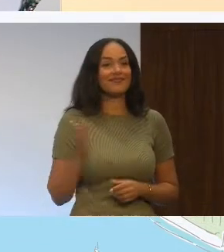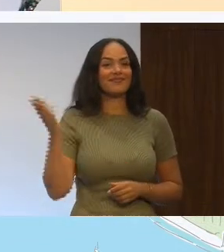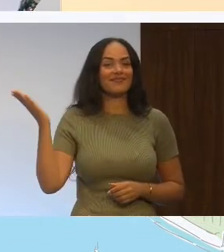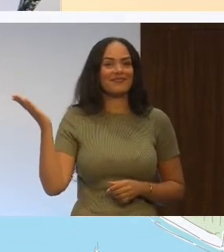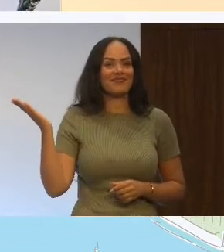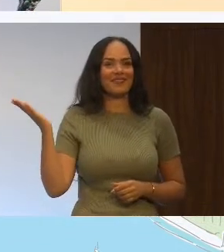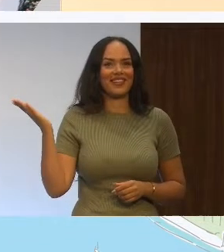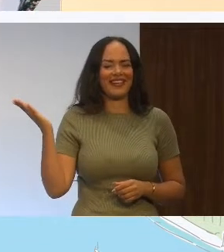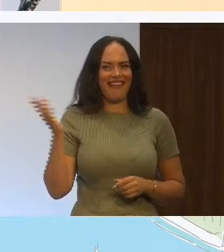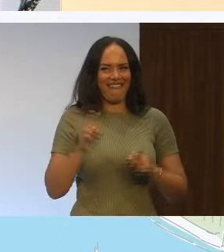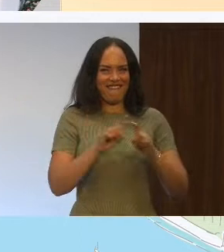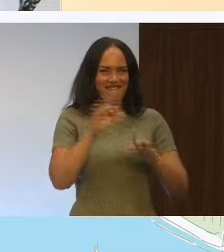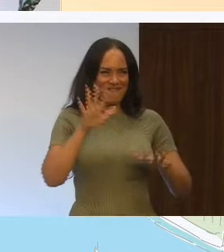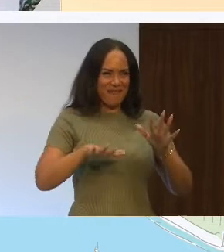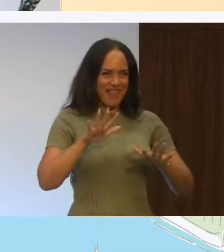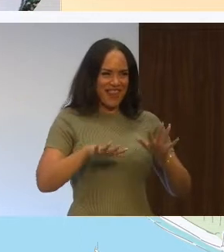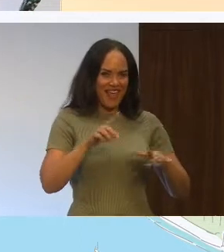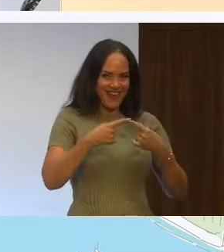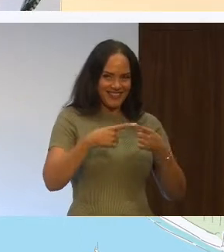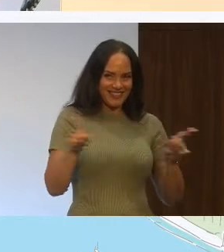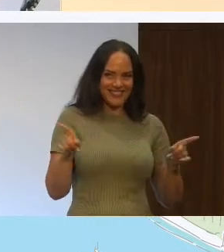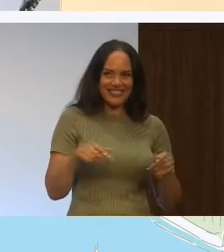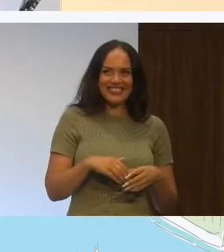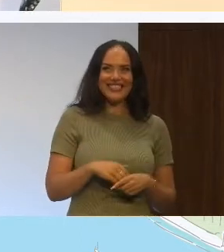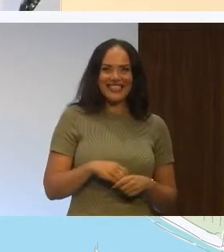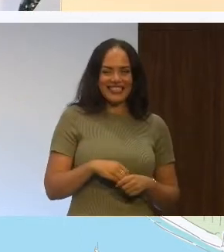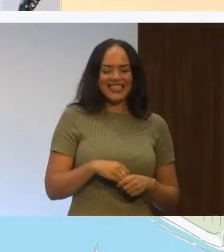it's familiar to you, some of you, as to what you may experience